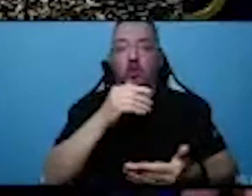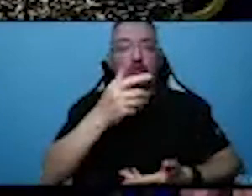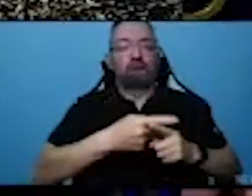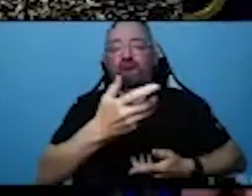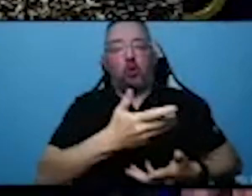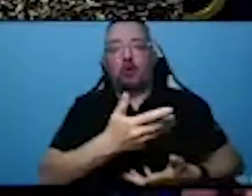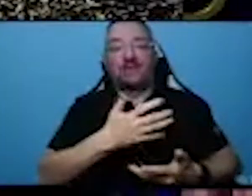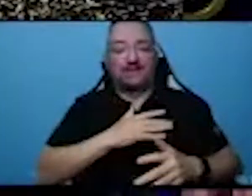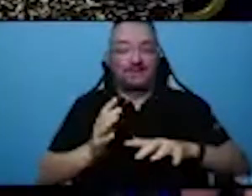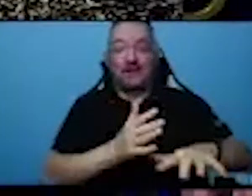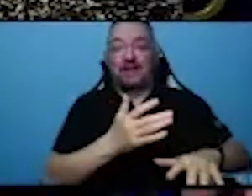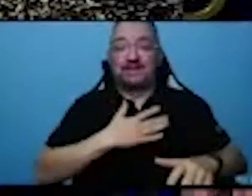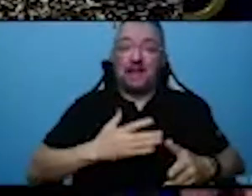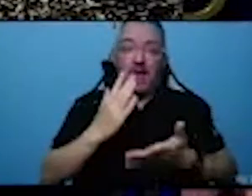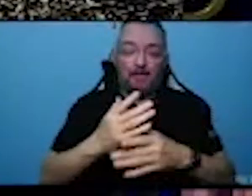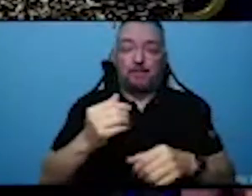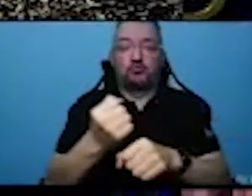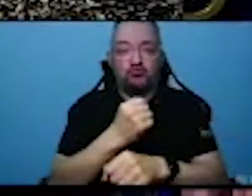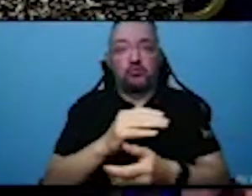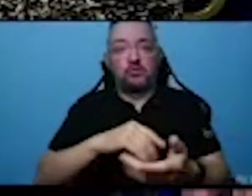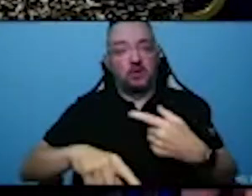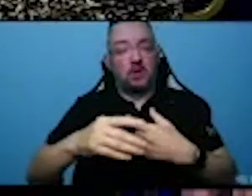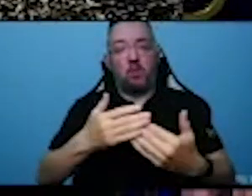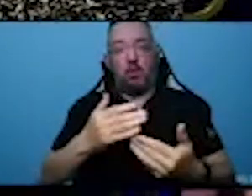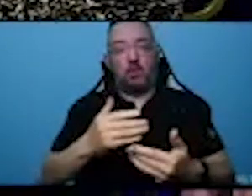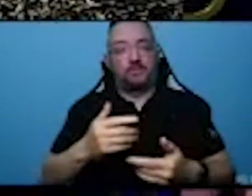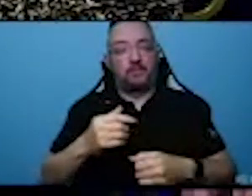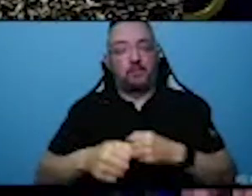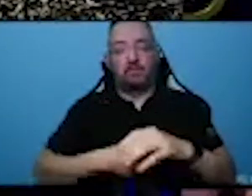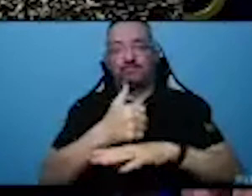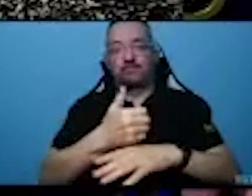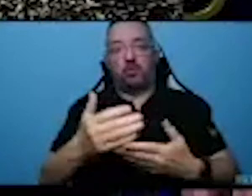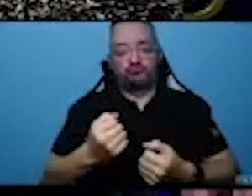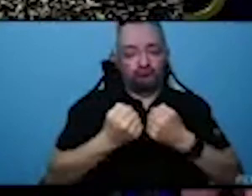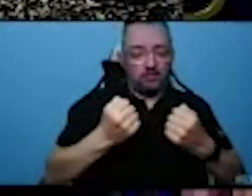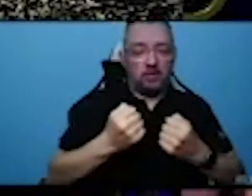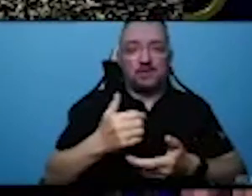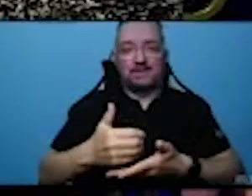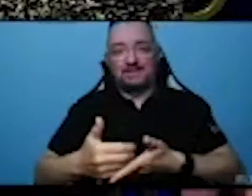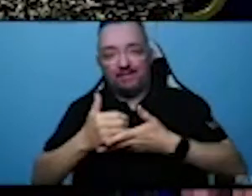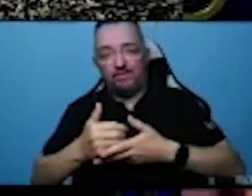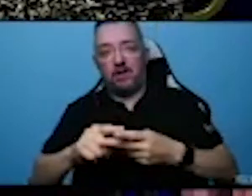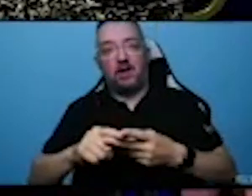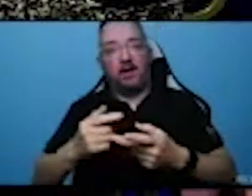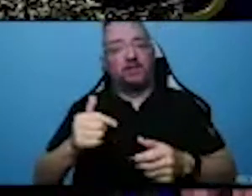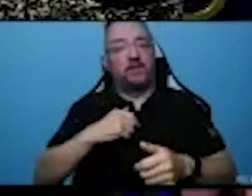more resilient, safer, possibly even give us a better sense of wellbeing. And after the last two years,